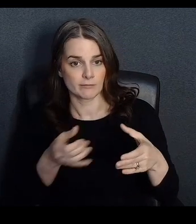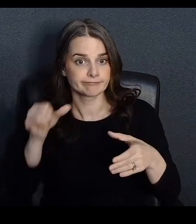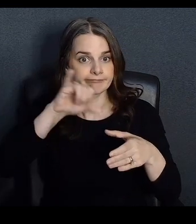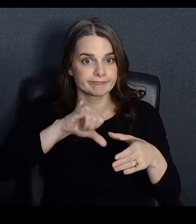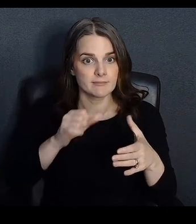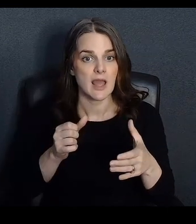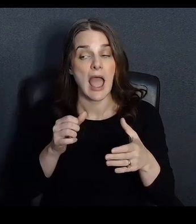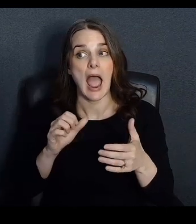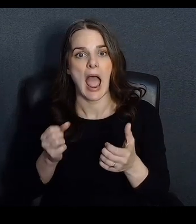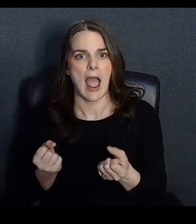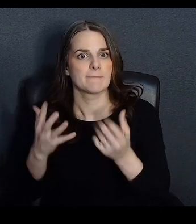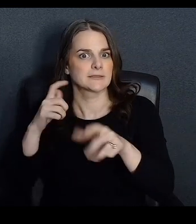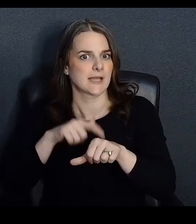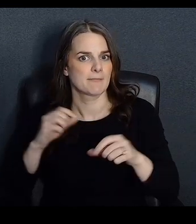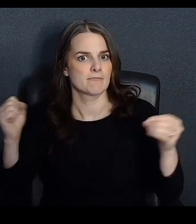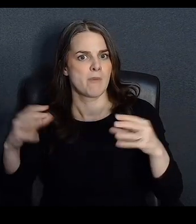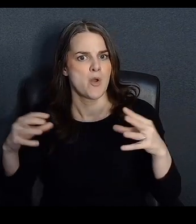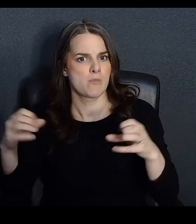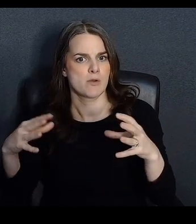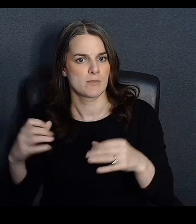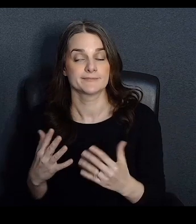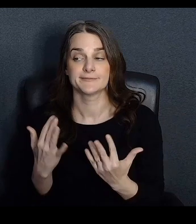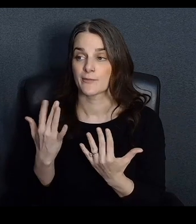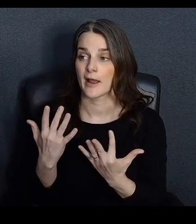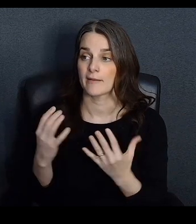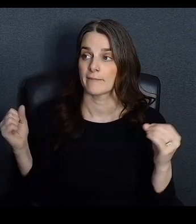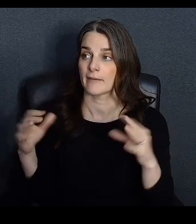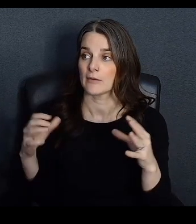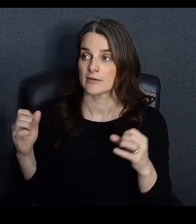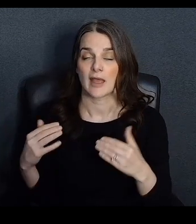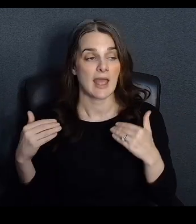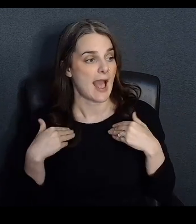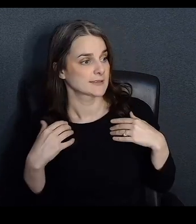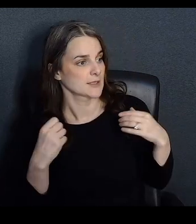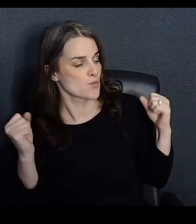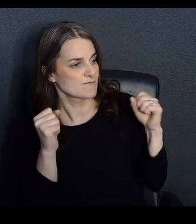to put it in the microwave for. And then she's waiting for her microwave, she's got a sticker on her refrigerator